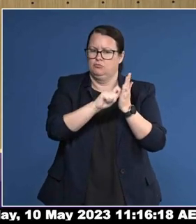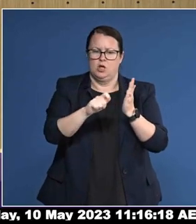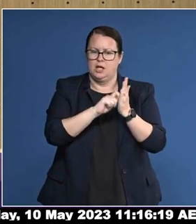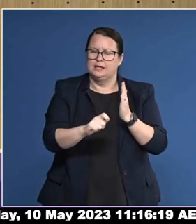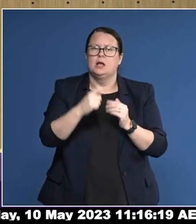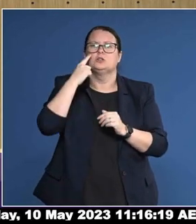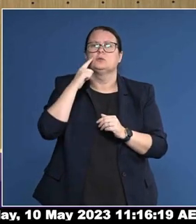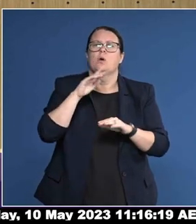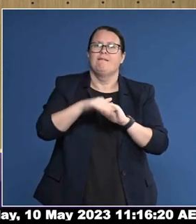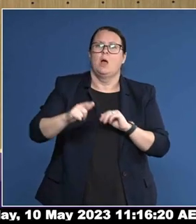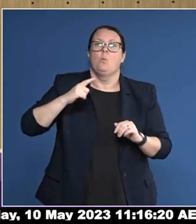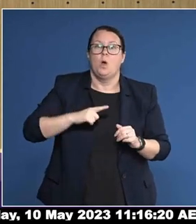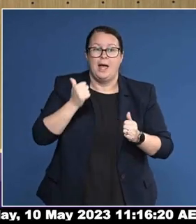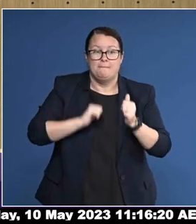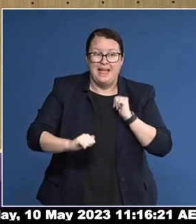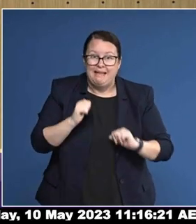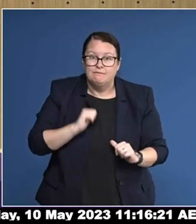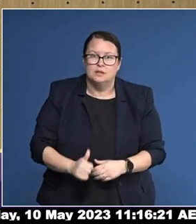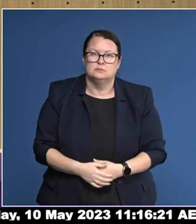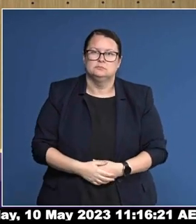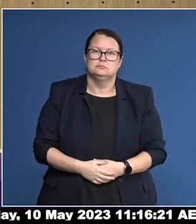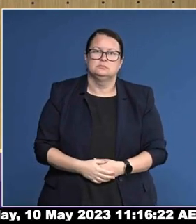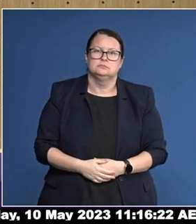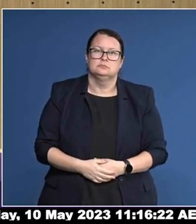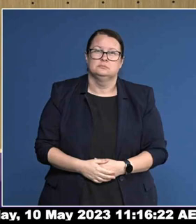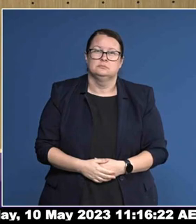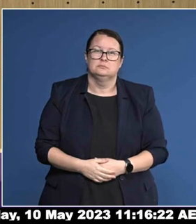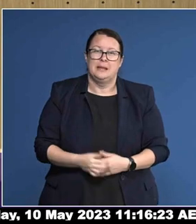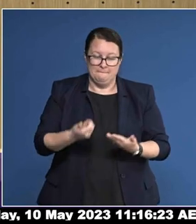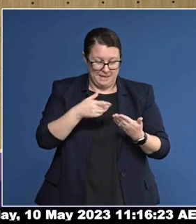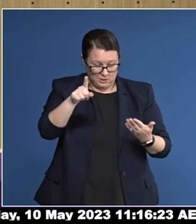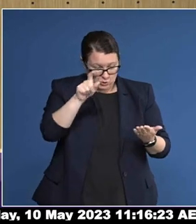So but that's - MS STEVENSON: - and addressing it. That's the effect of your statement, isn't it, that you have looked at